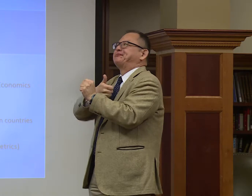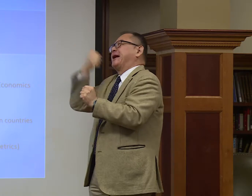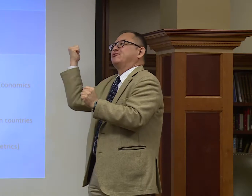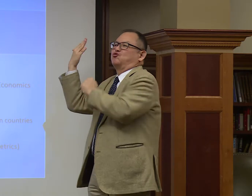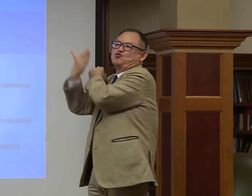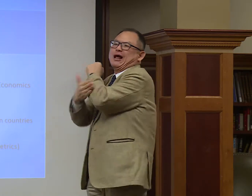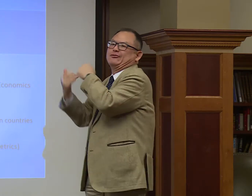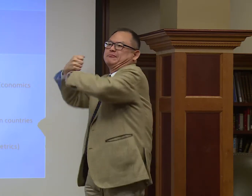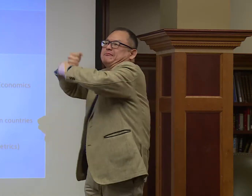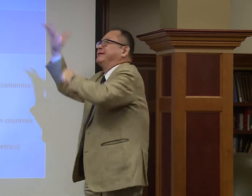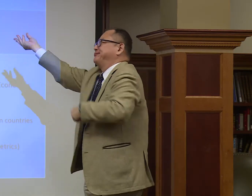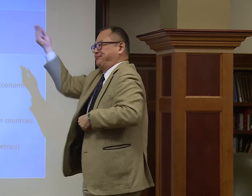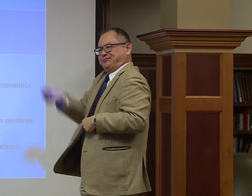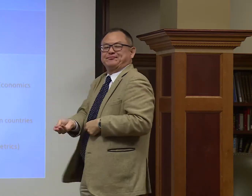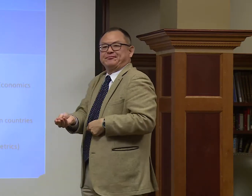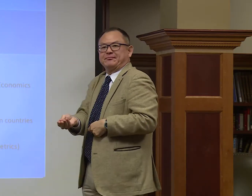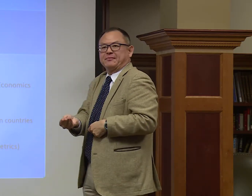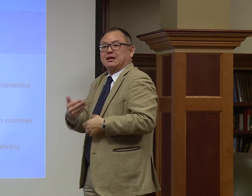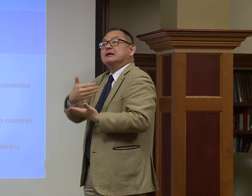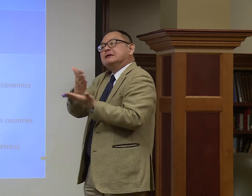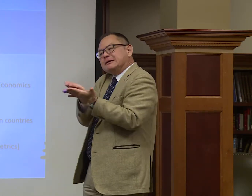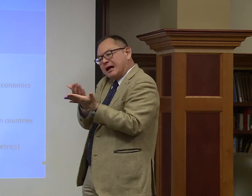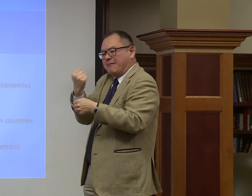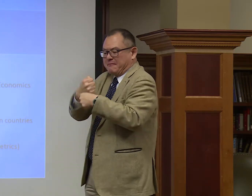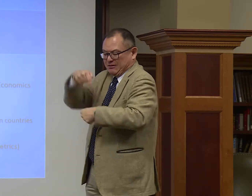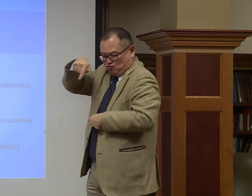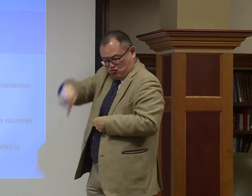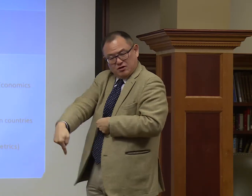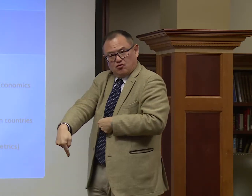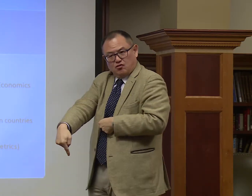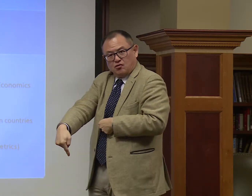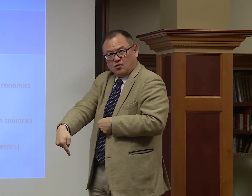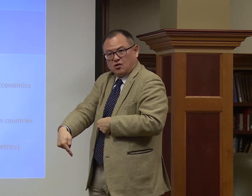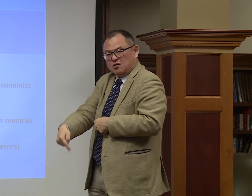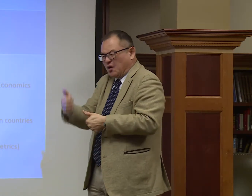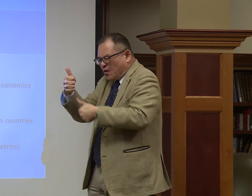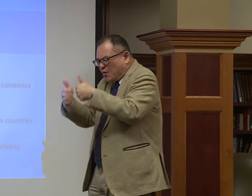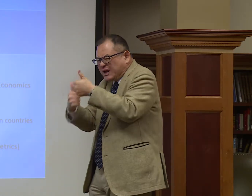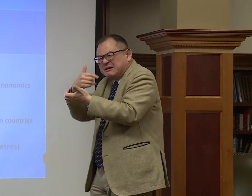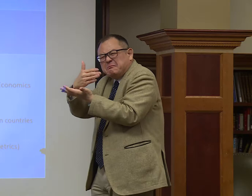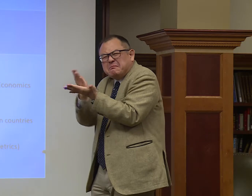...and you you need to make it for a certain amount of money, 'cause you have a budget that you have to follow.